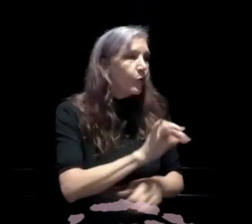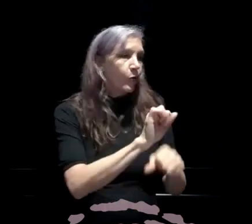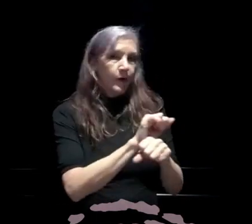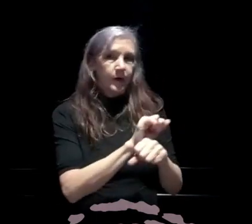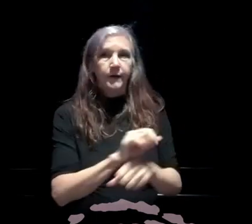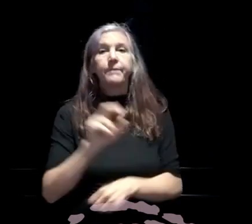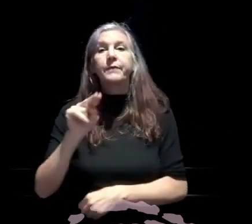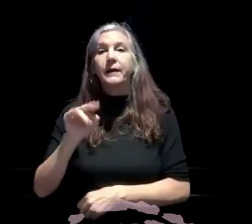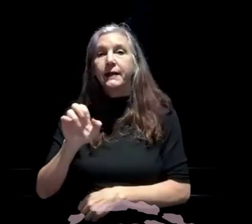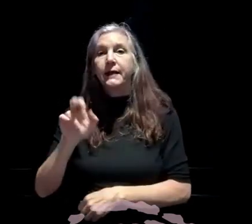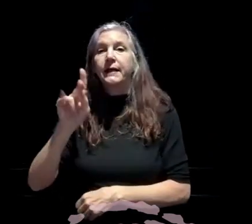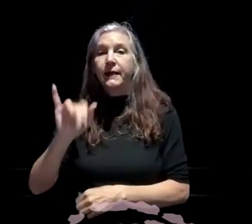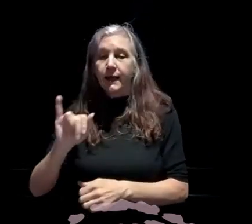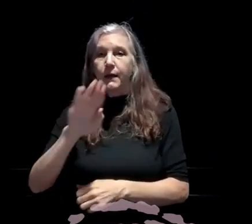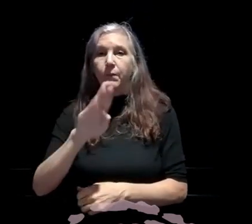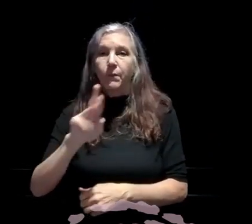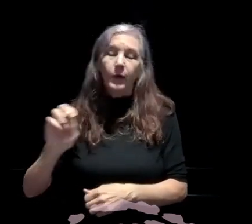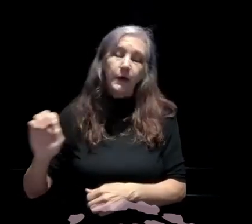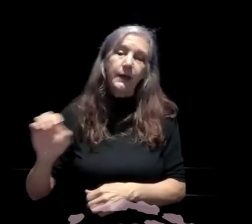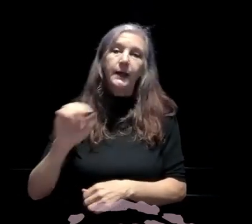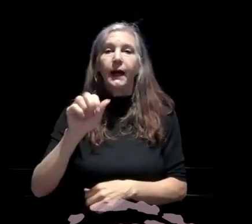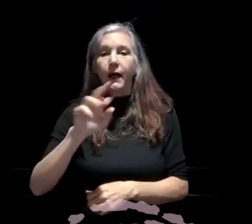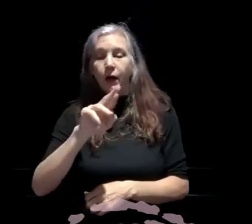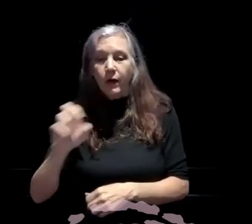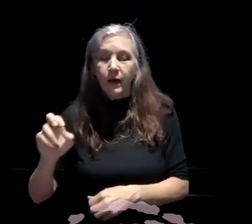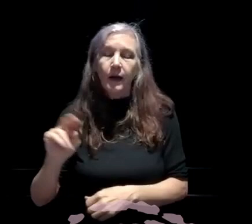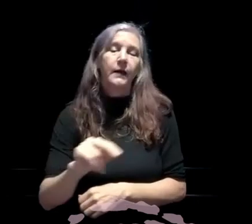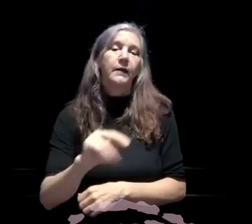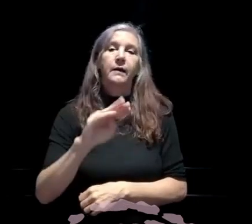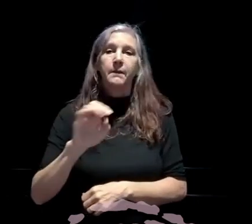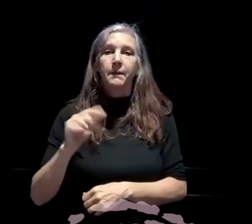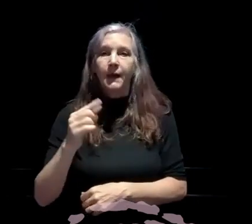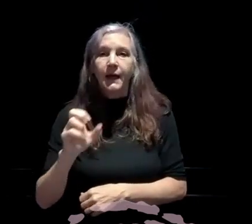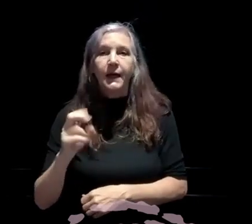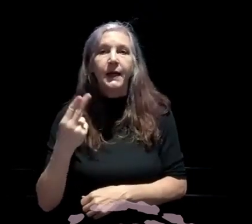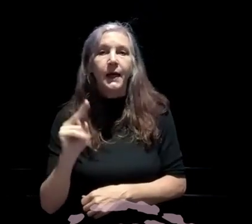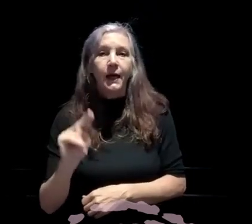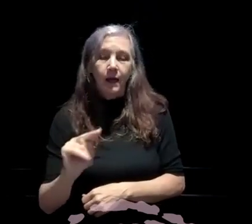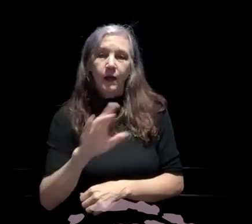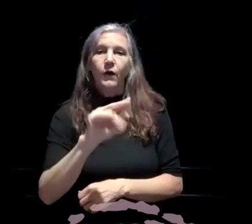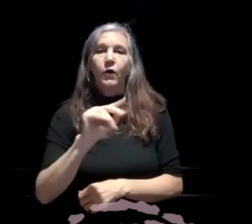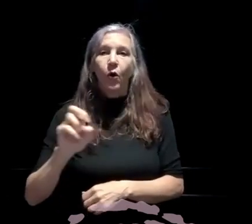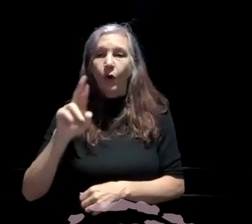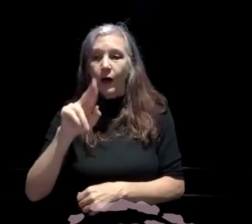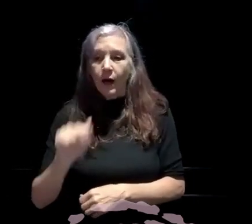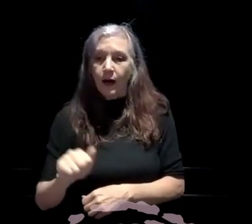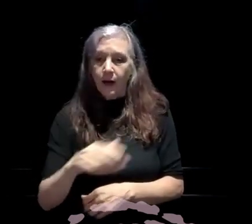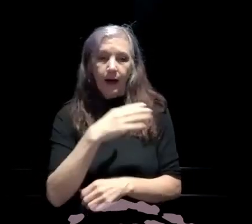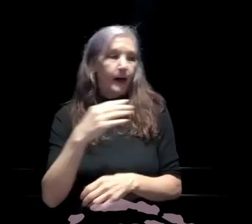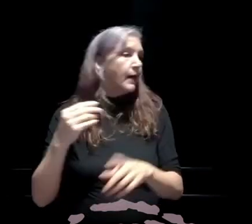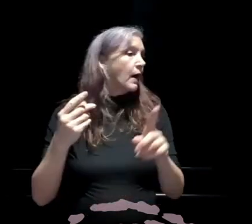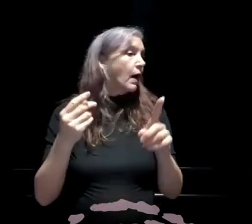To Nicky, Bree, Aaron, Megan, Noda, Teresa, and Andrew every single day the work that you do not only helps us focus in on our mission, but it really helps our community source.